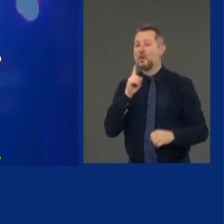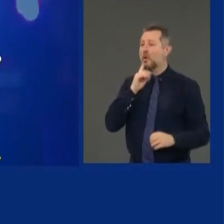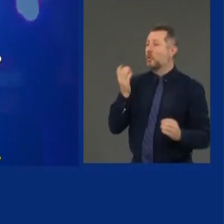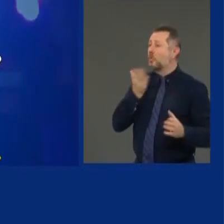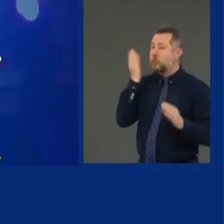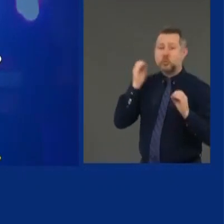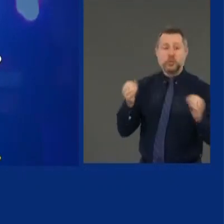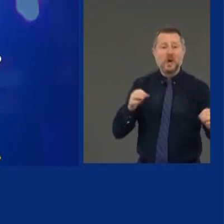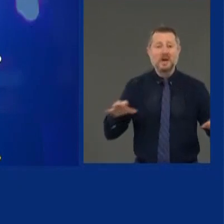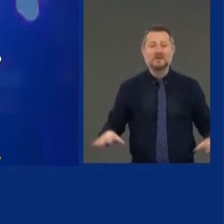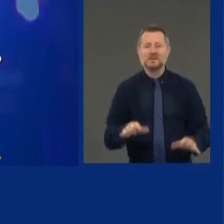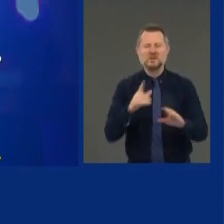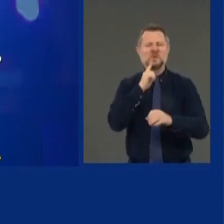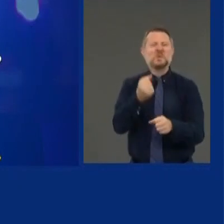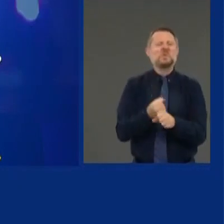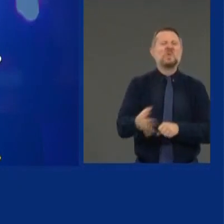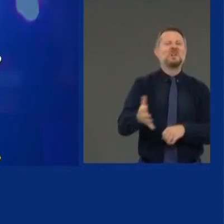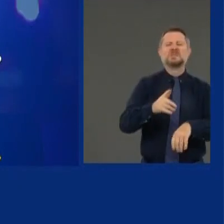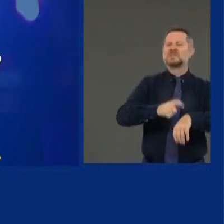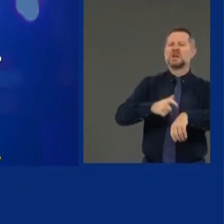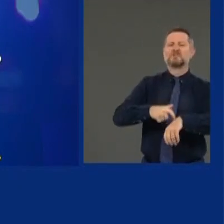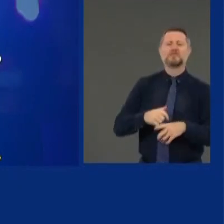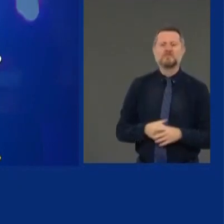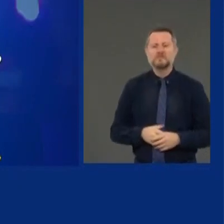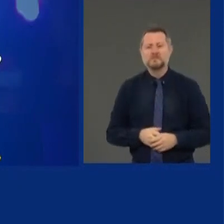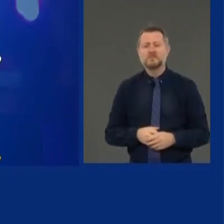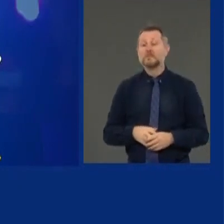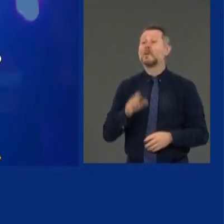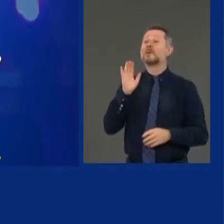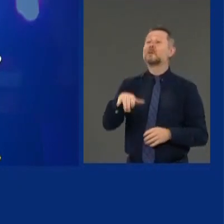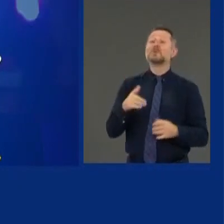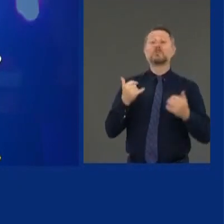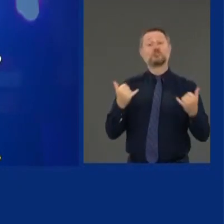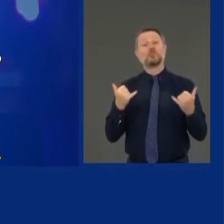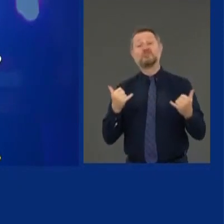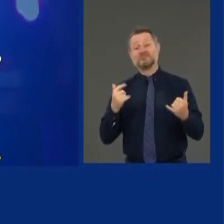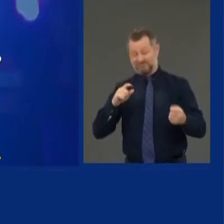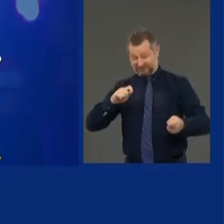THIS MOVEMENT WITHOUT ACTION IS